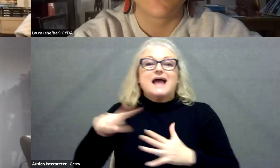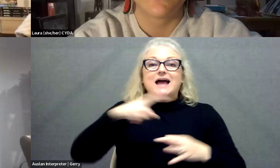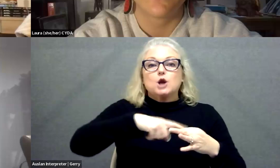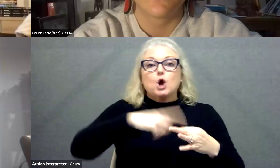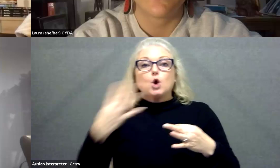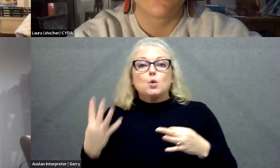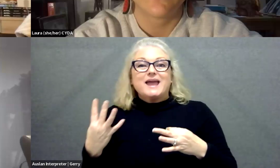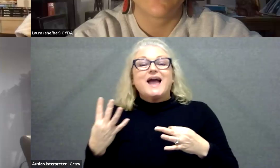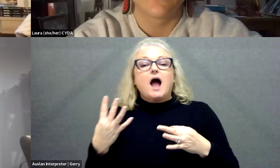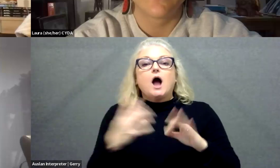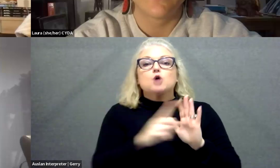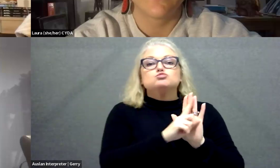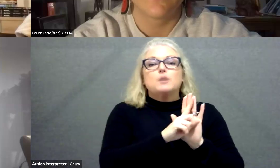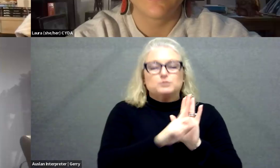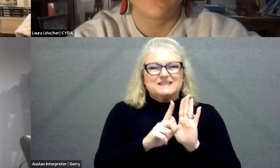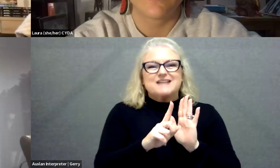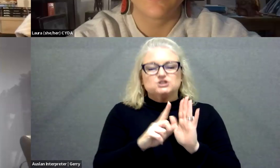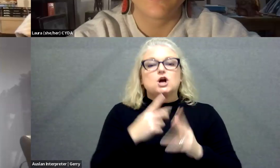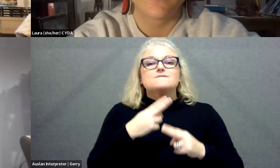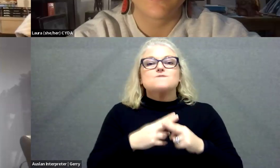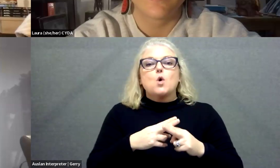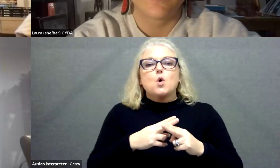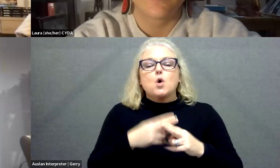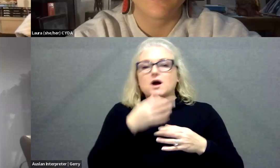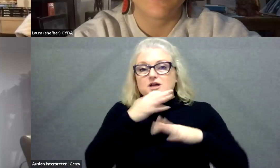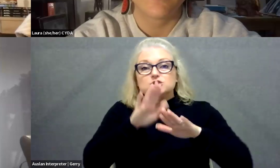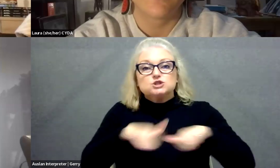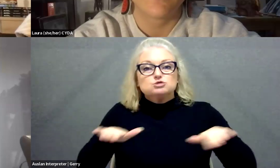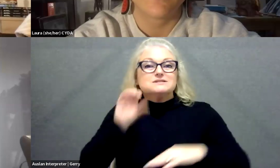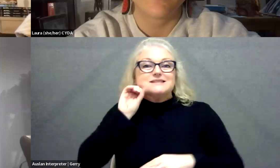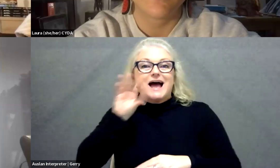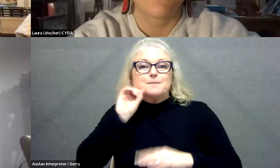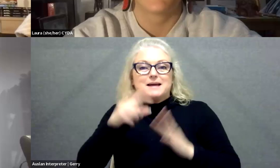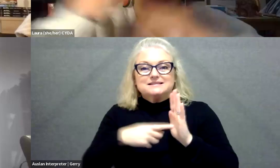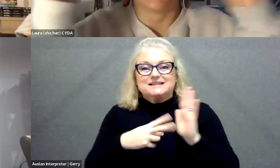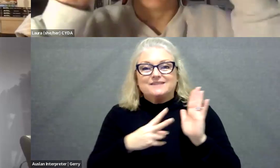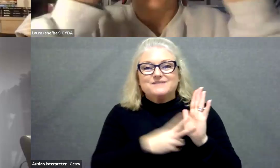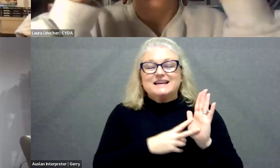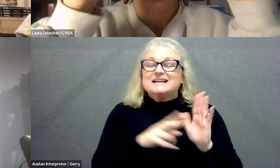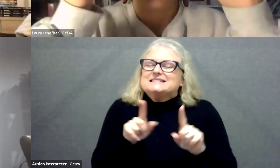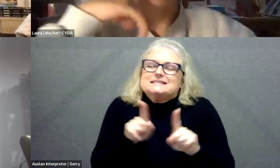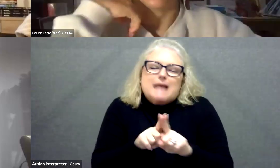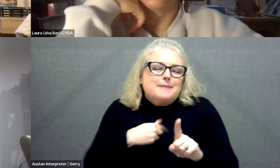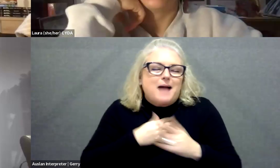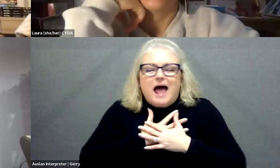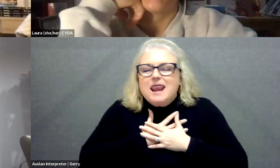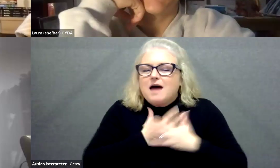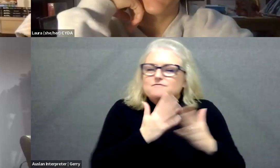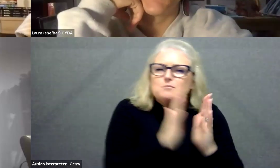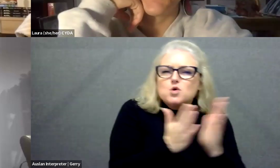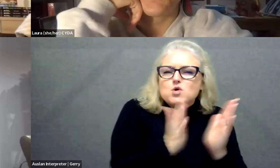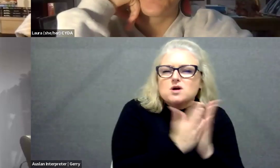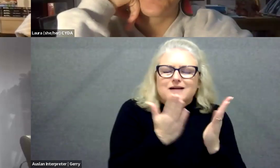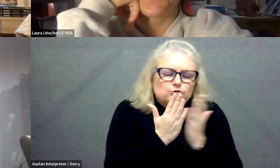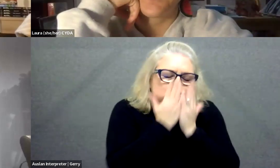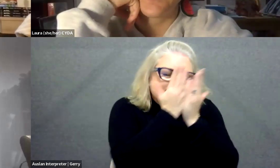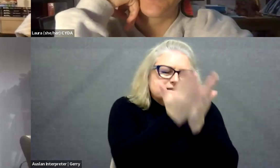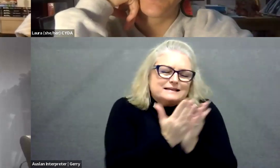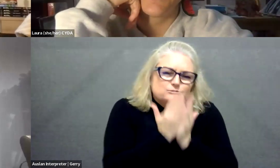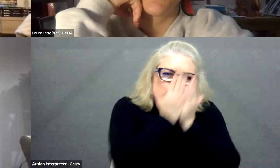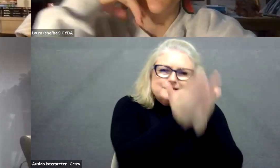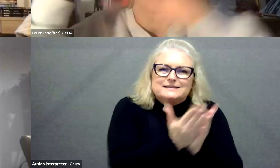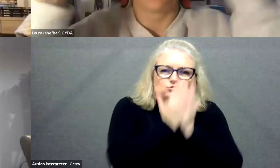children's television, I love reading, love books, I think everybody deserves to be represented. So